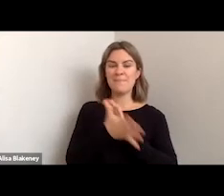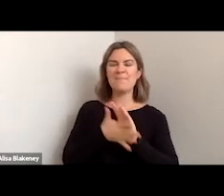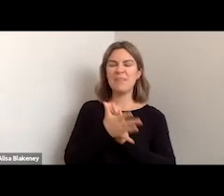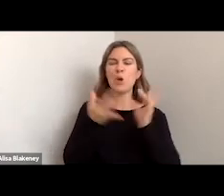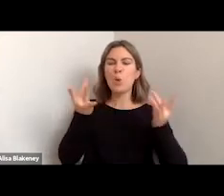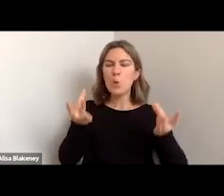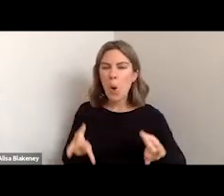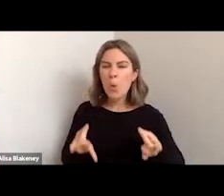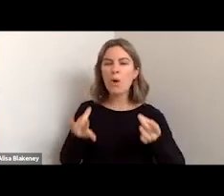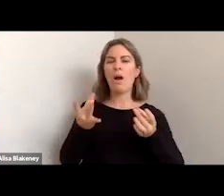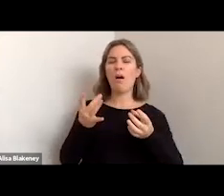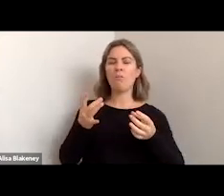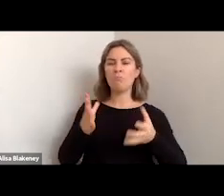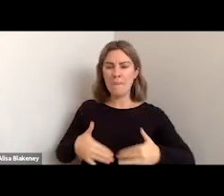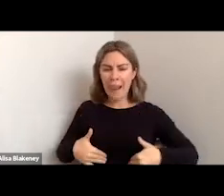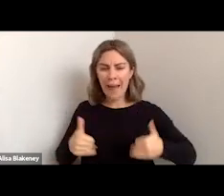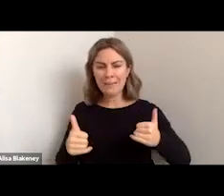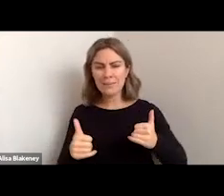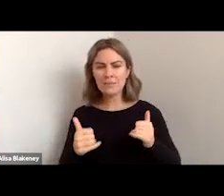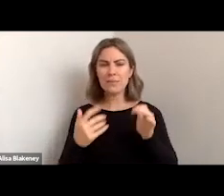up a particular cluster.